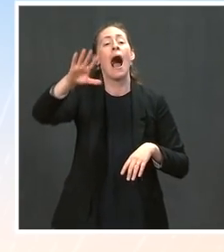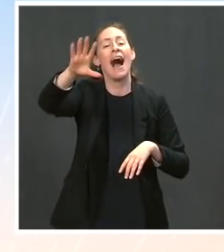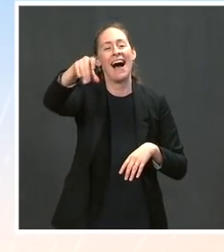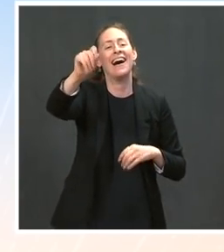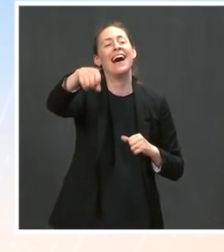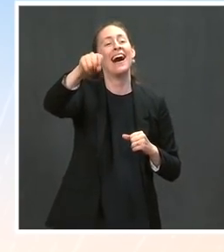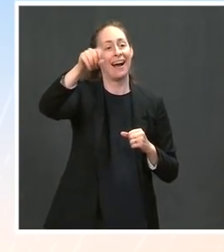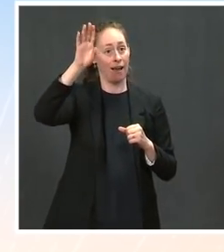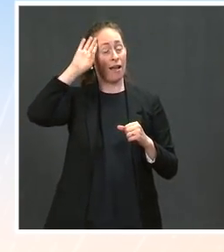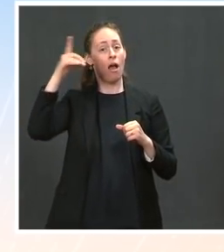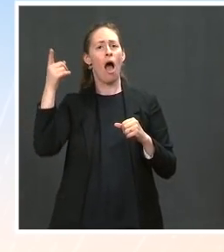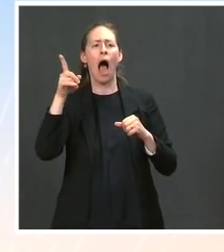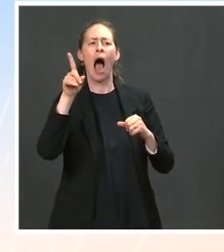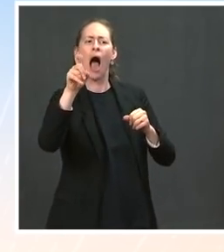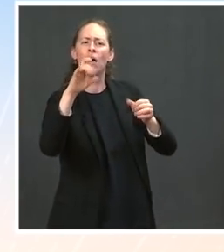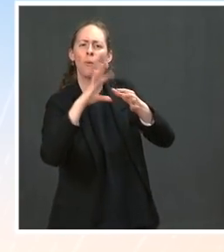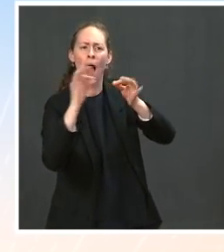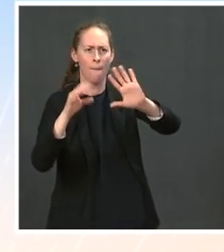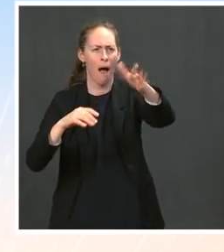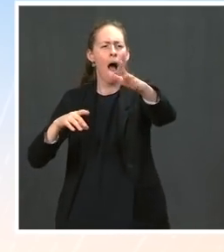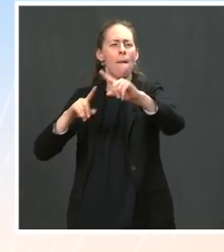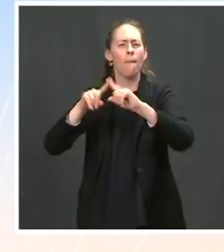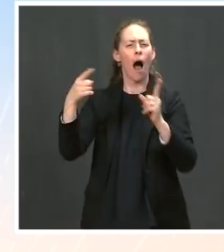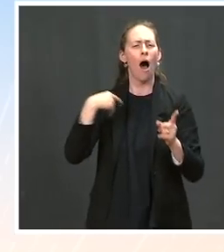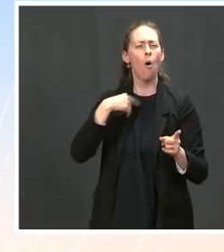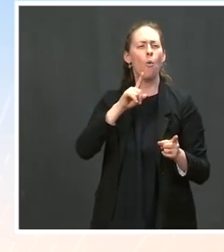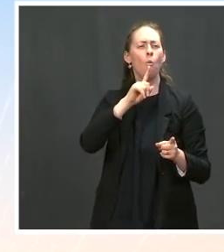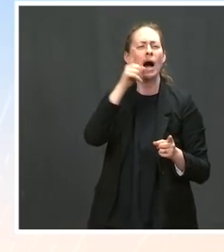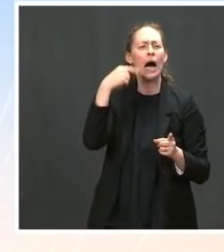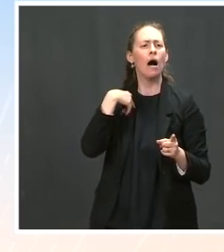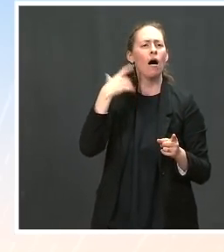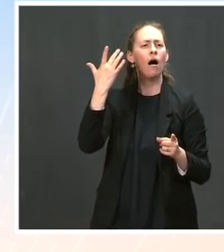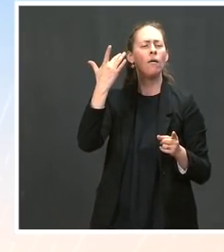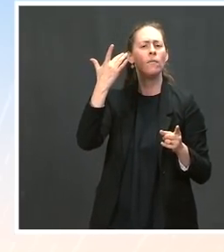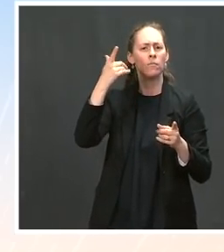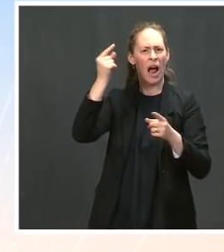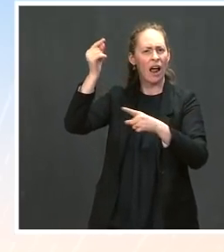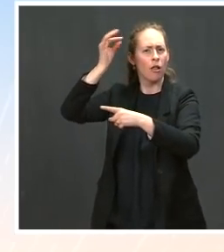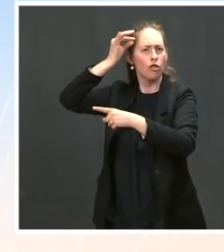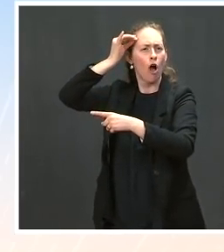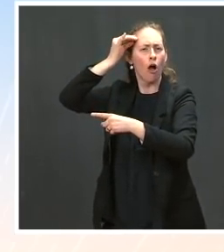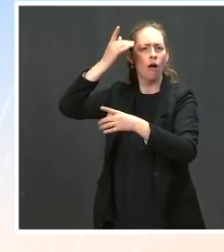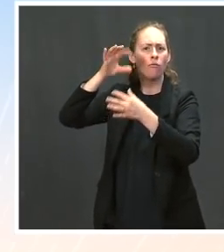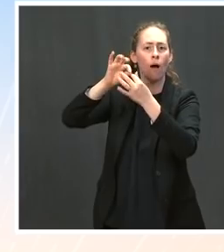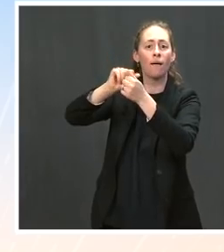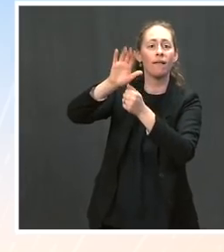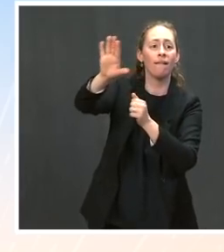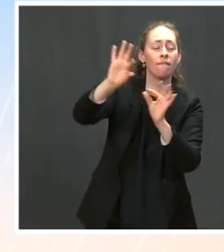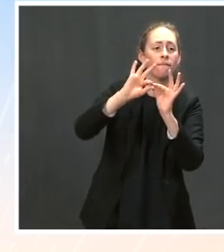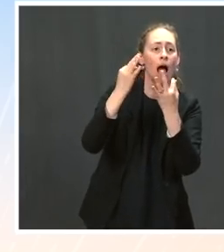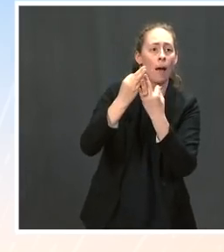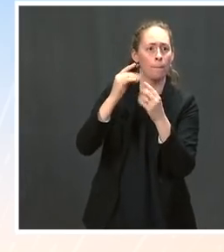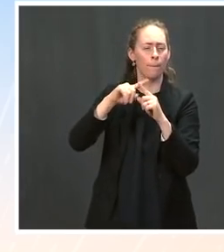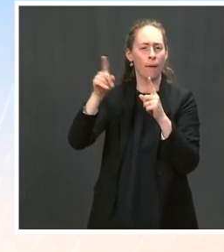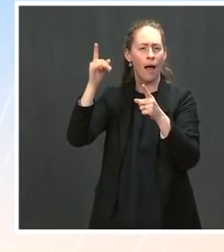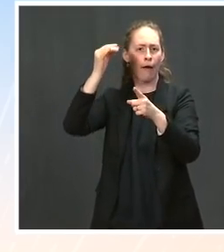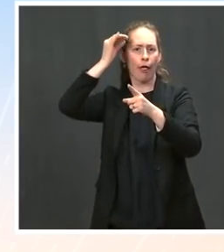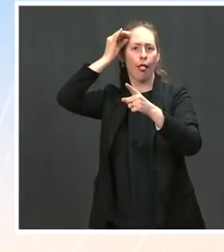I asked him what his message was -- was for the Floyd family, not what his -- what he thought the verdict should be. Ms. Psaki: Well, I think, Kaitlan, you know, he, obviously,